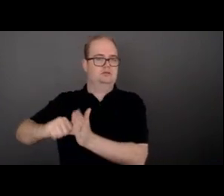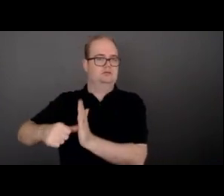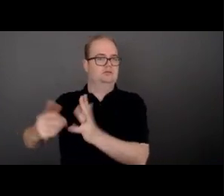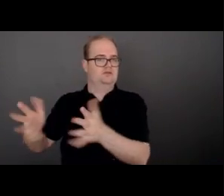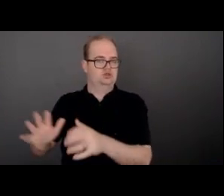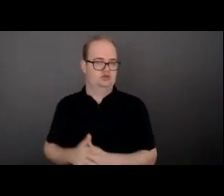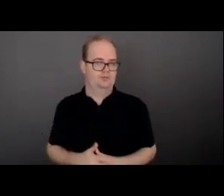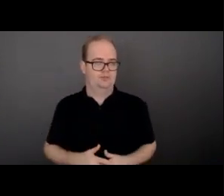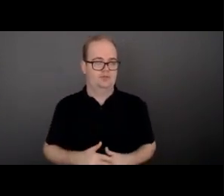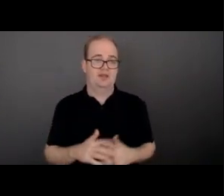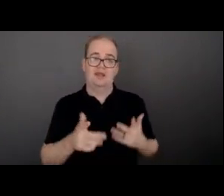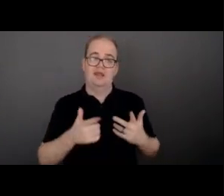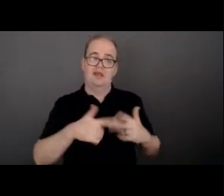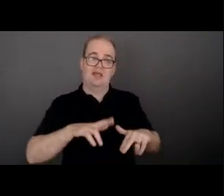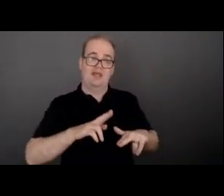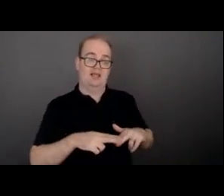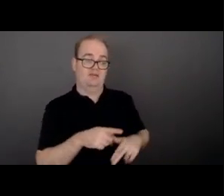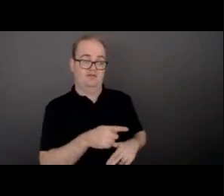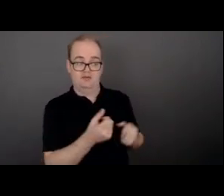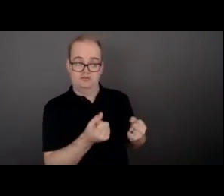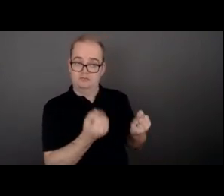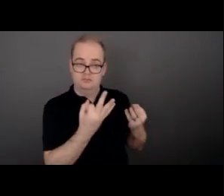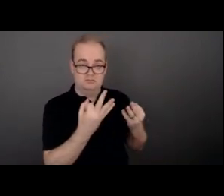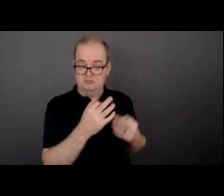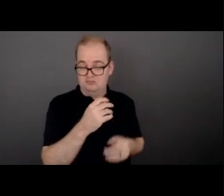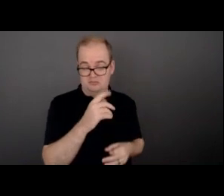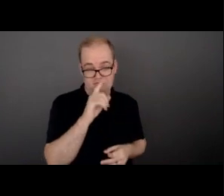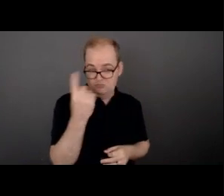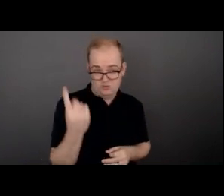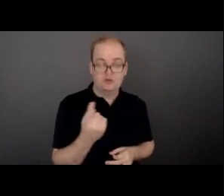And if they didn't have any of those options we would also have a chat with them, "Okay,